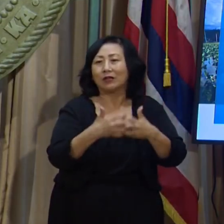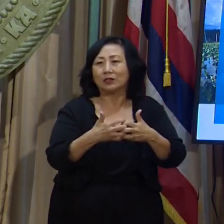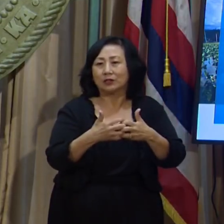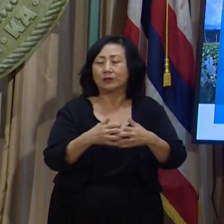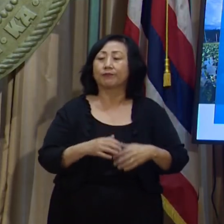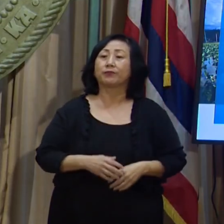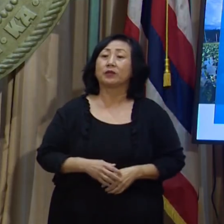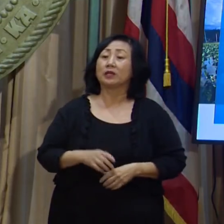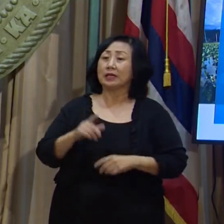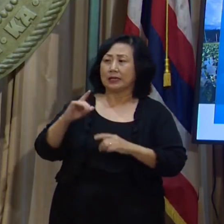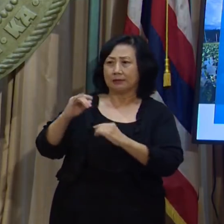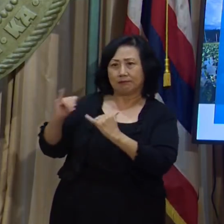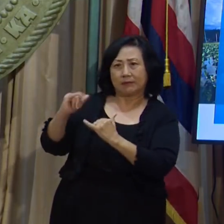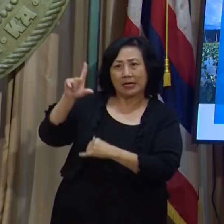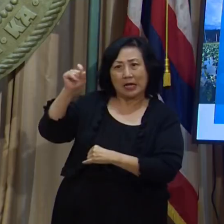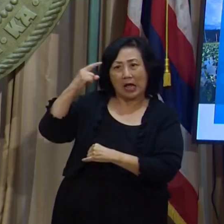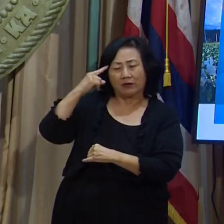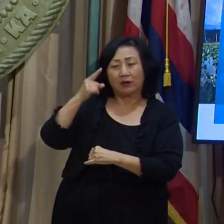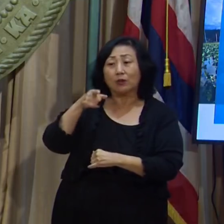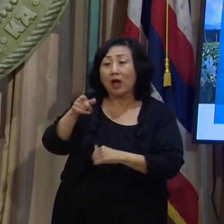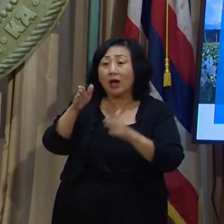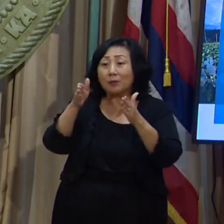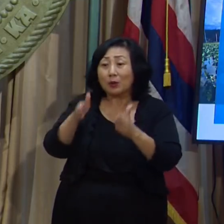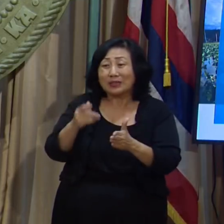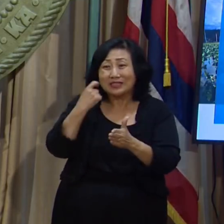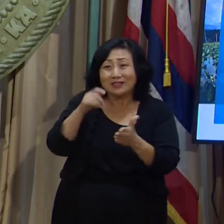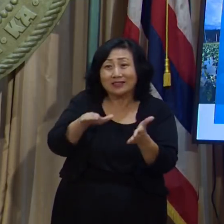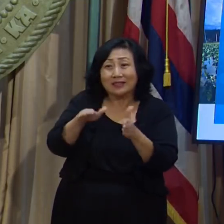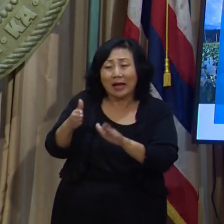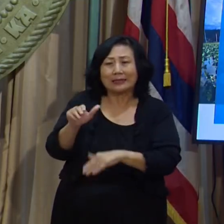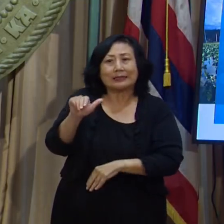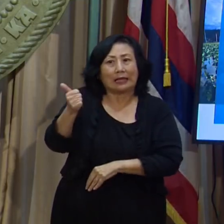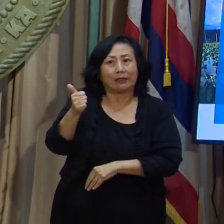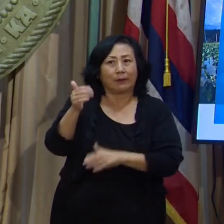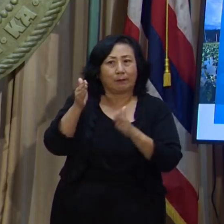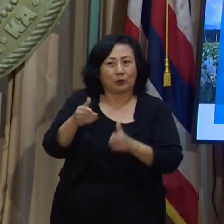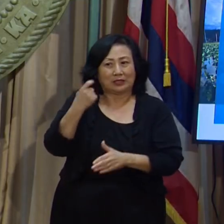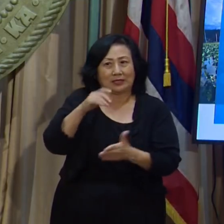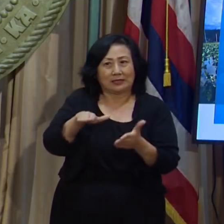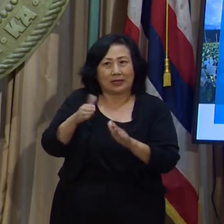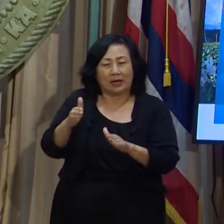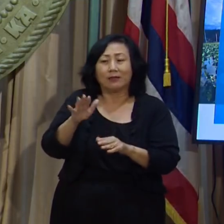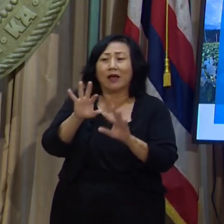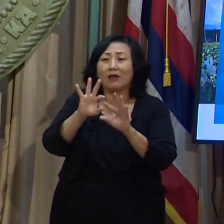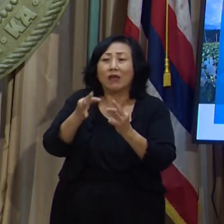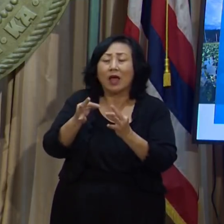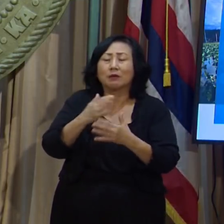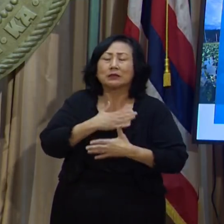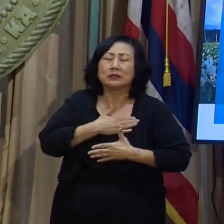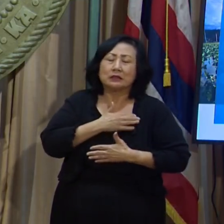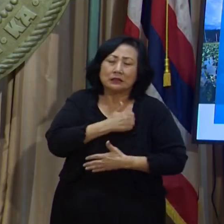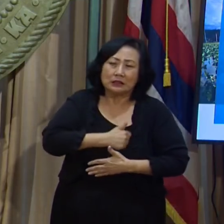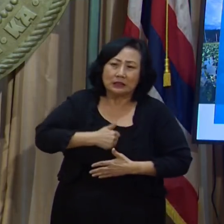OVERWHELMED THEIR VENTILATORS BECAUSE THEY SAW A LARGE INCREASE IN THE NUMBER OF CASES